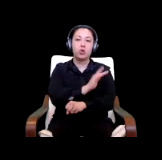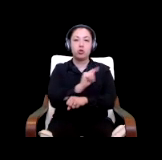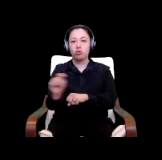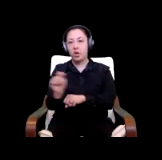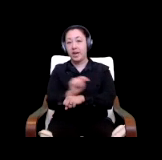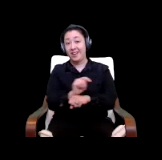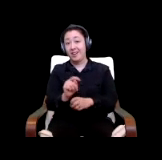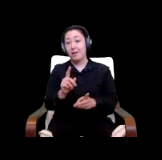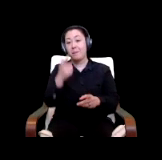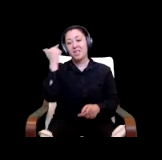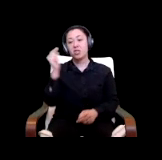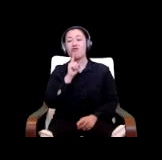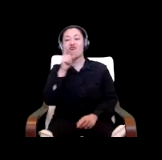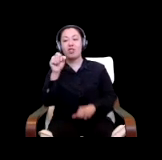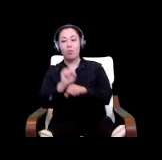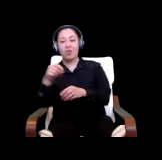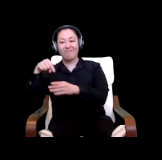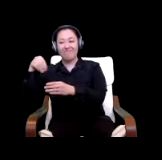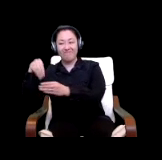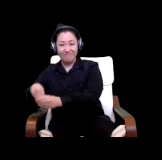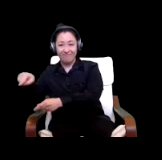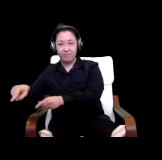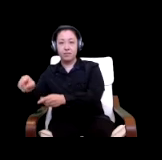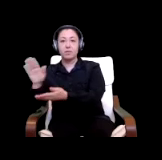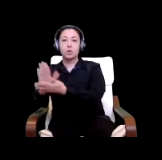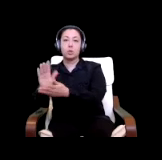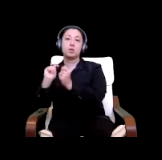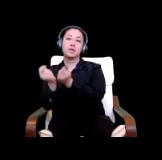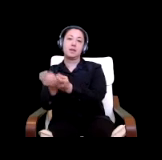the school team meetings but it is meant to guide the conversation and get the team thinking